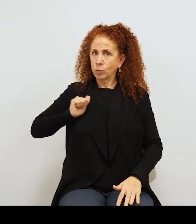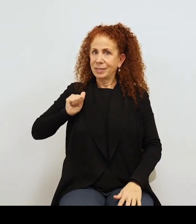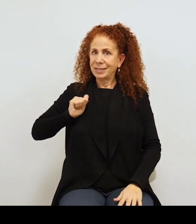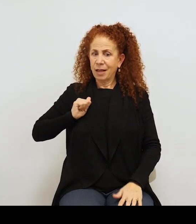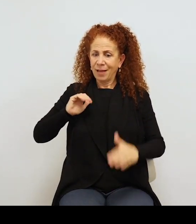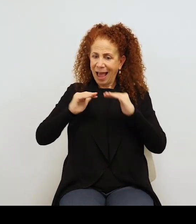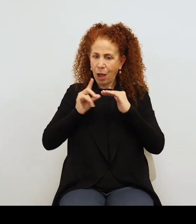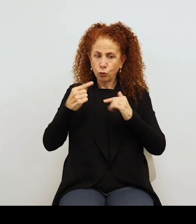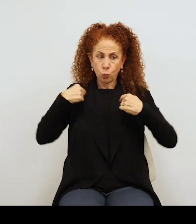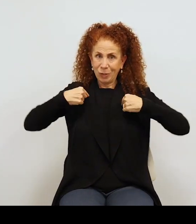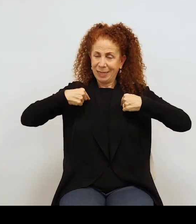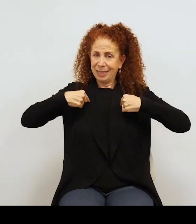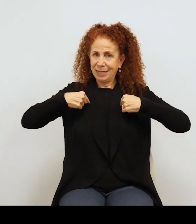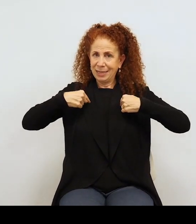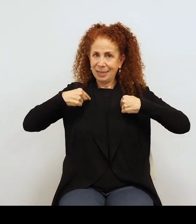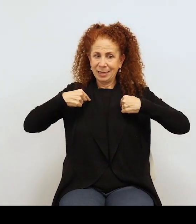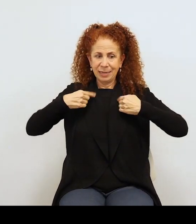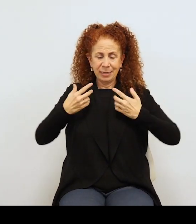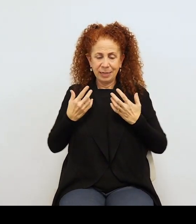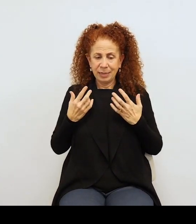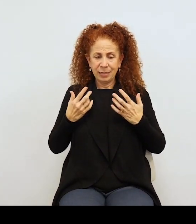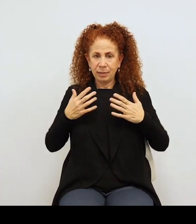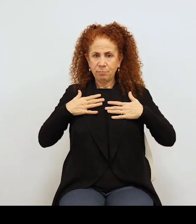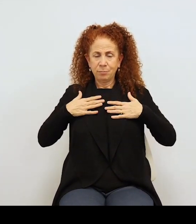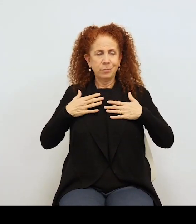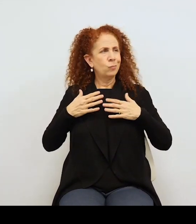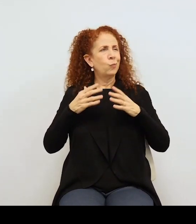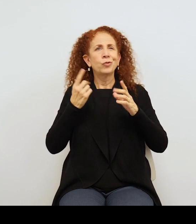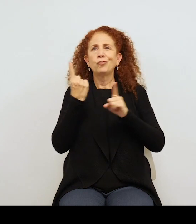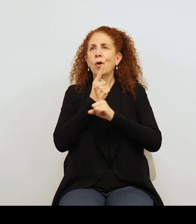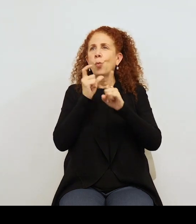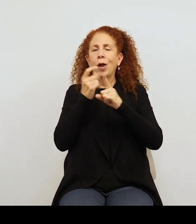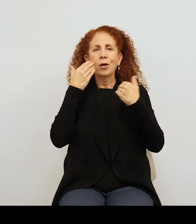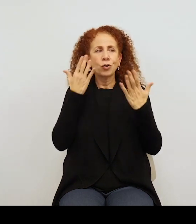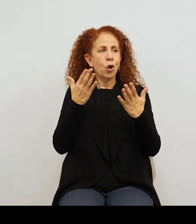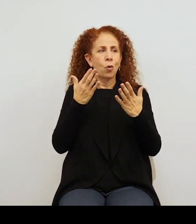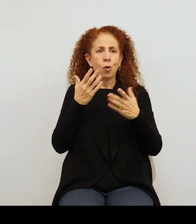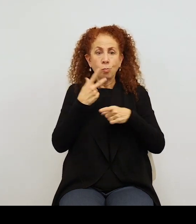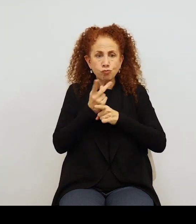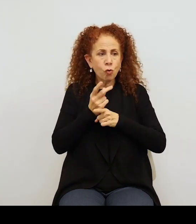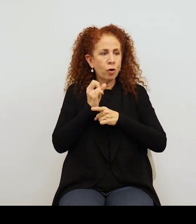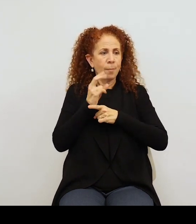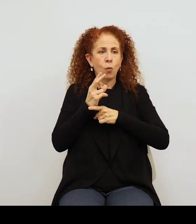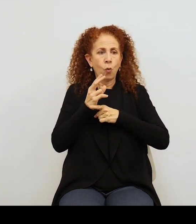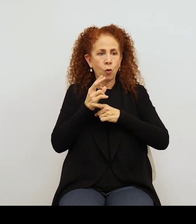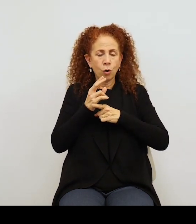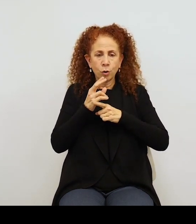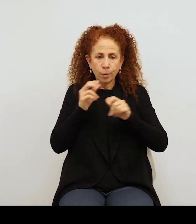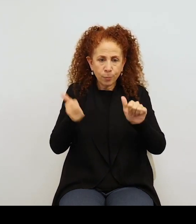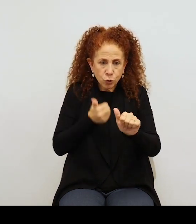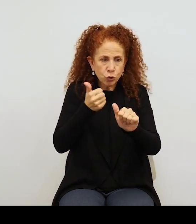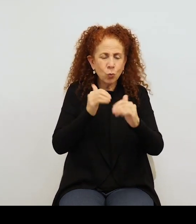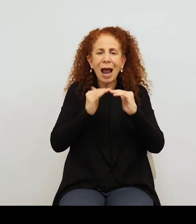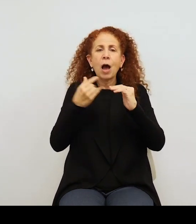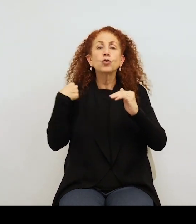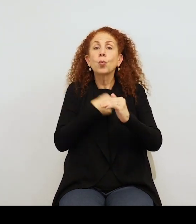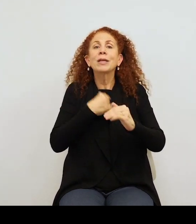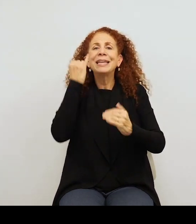how do we probe-- I mean, how do we-- I don't know what the verb would be-- program, pursue? I think we'd have to start with how do we even imagine